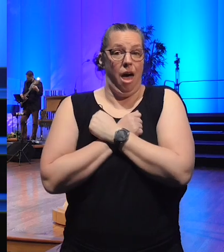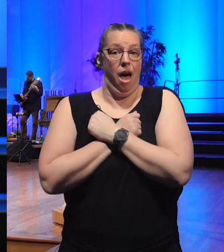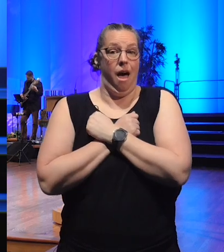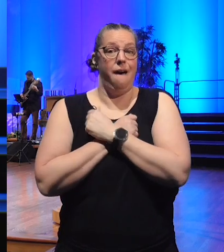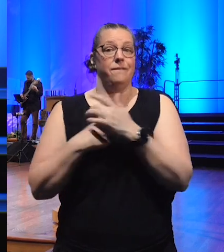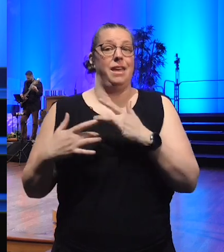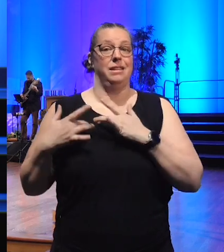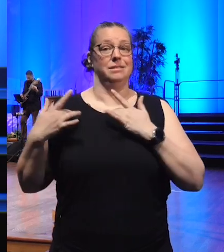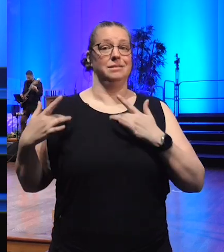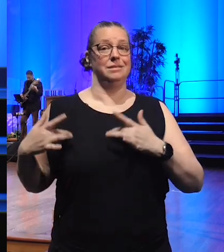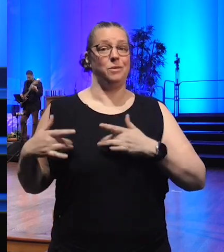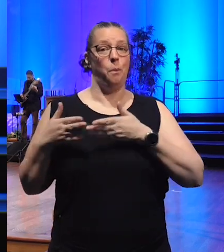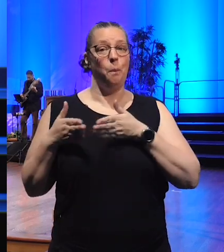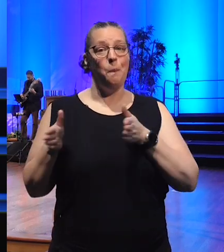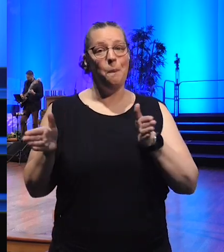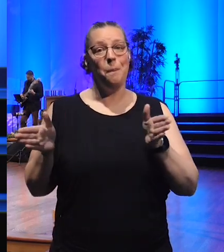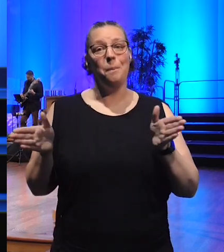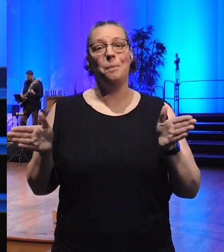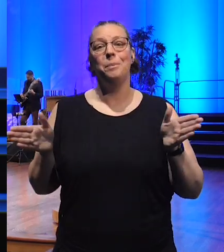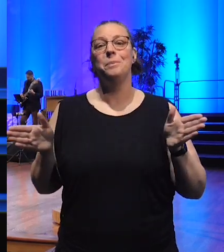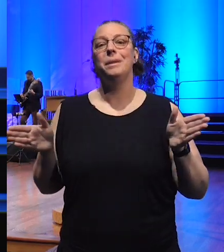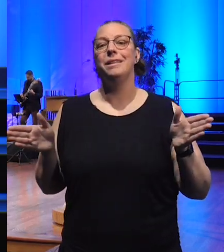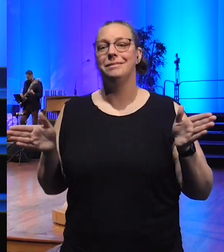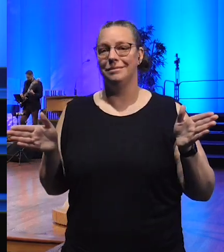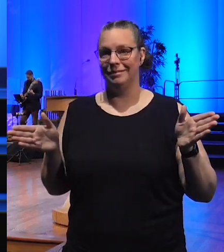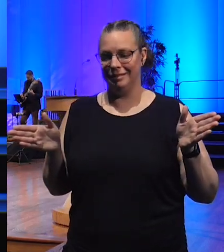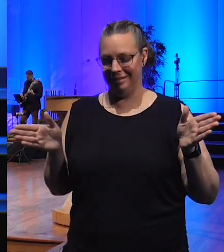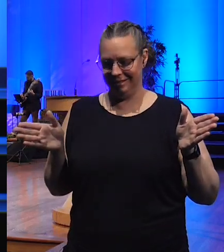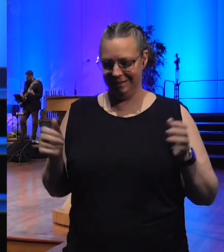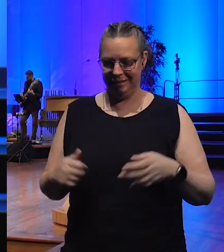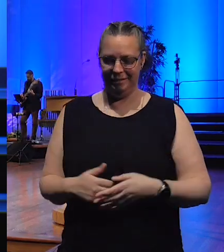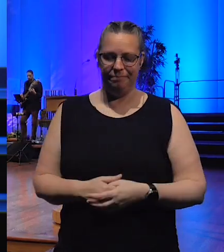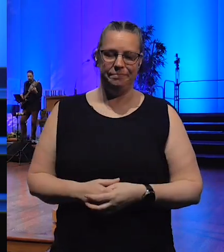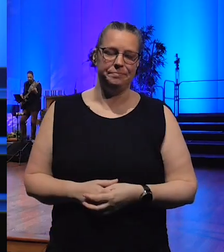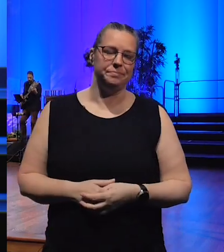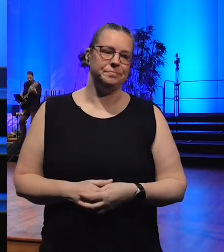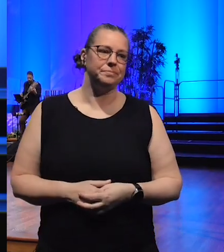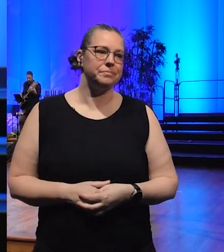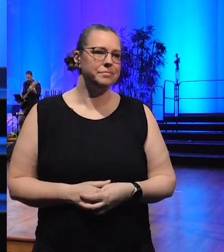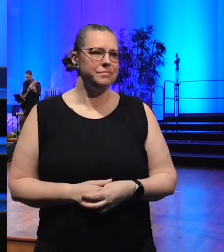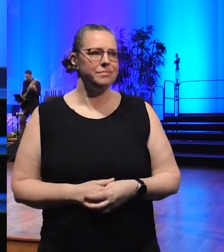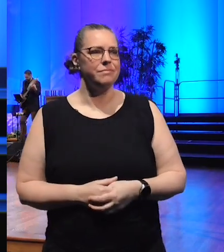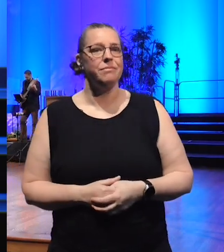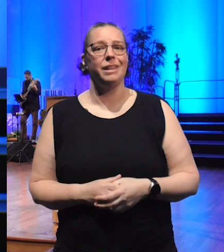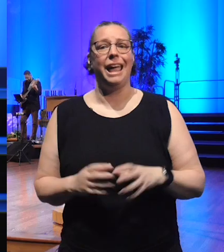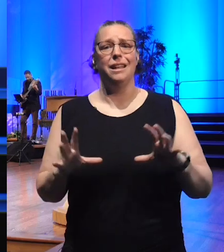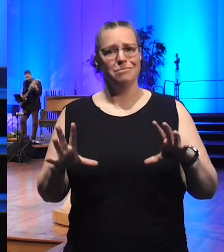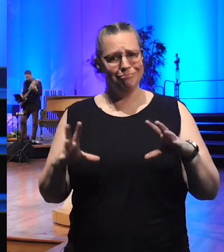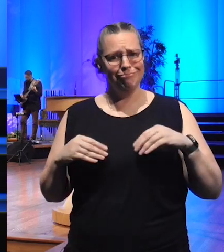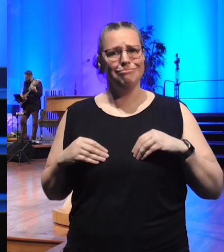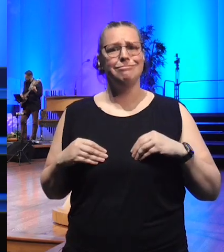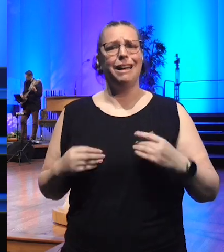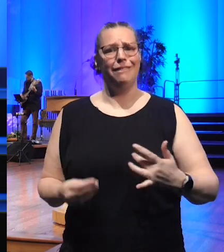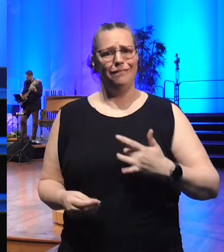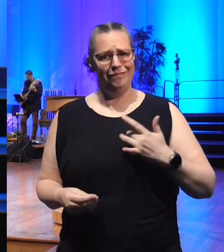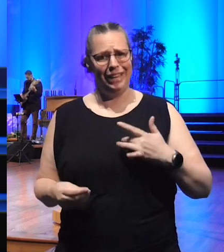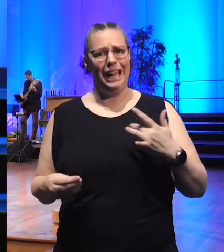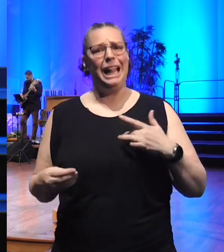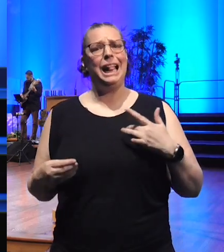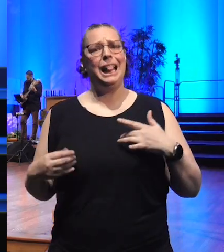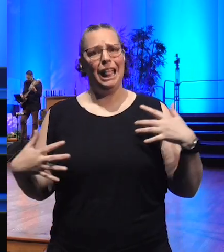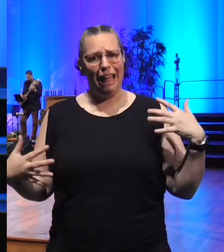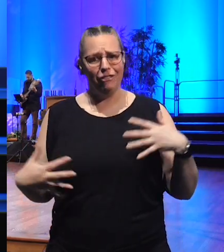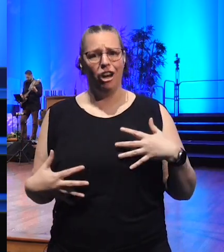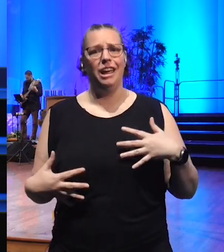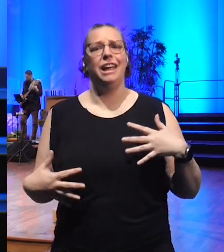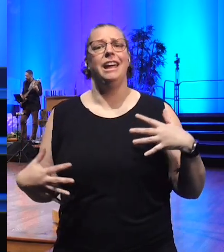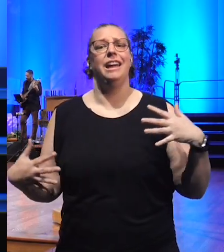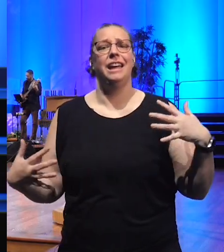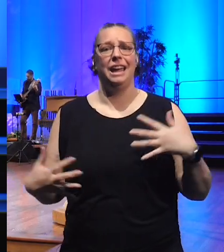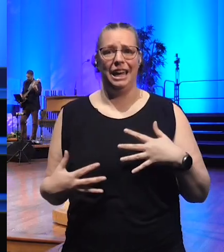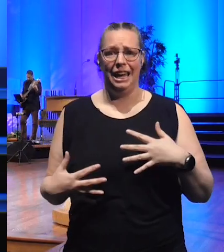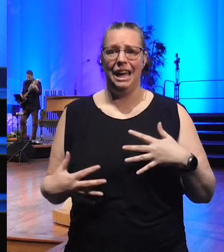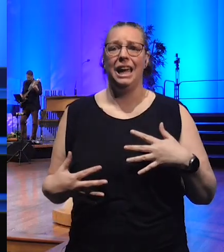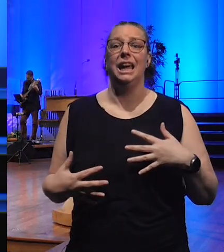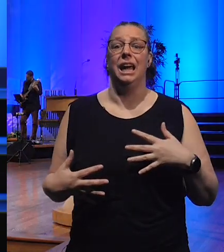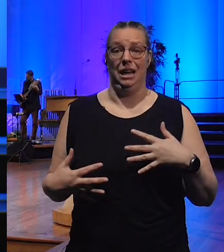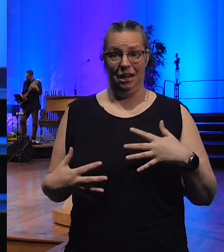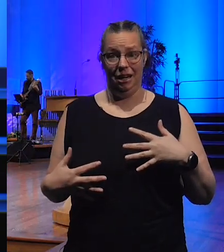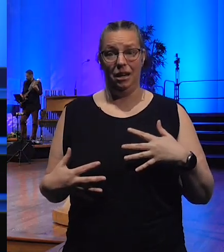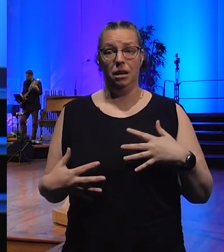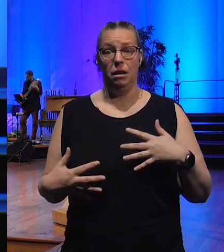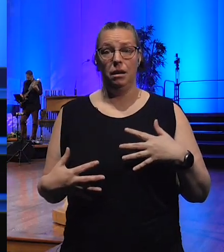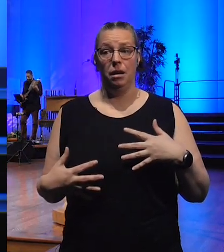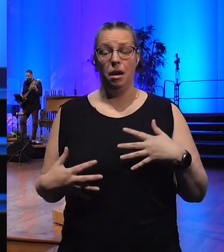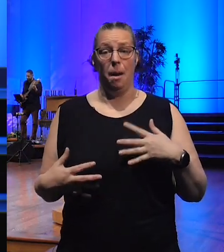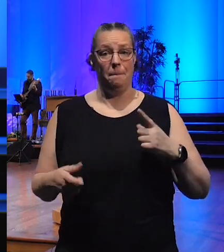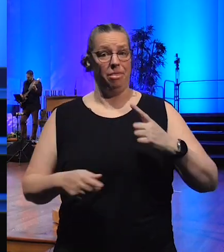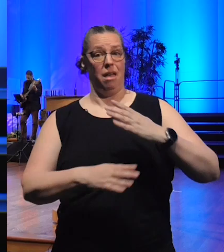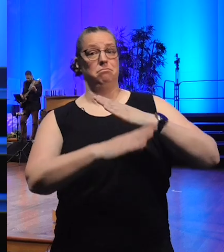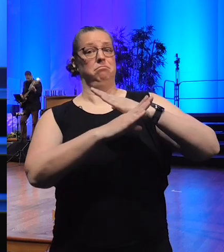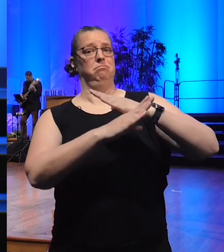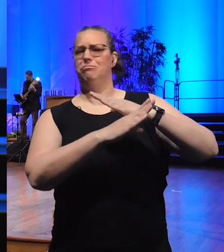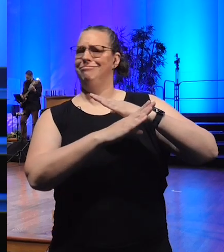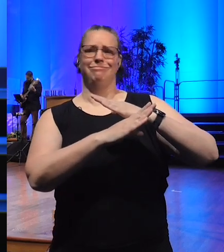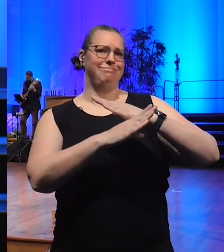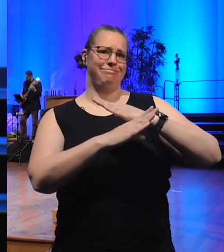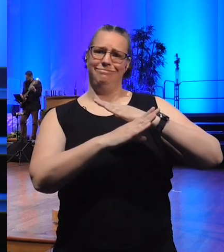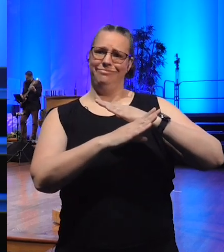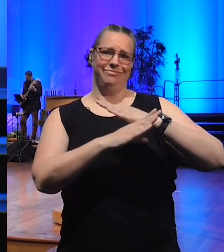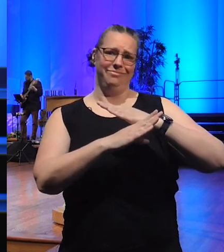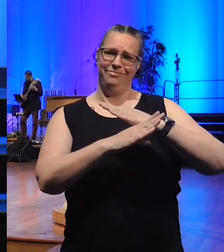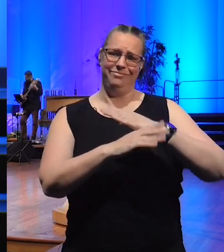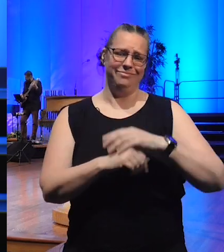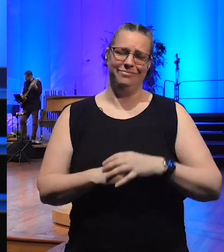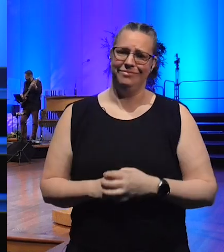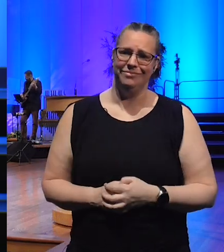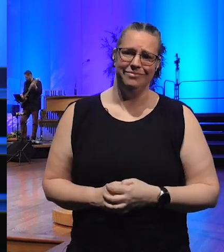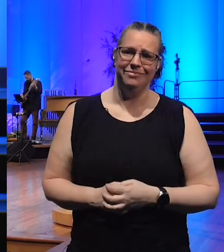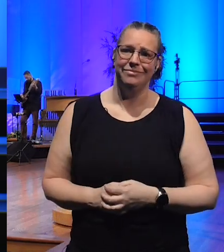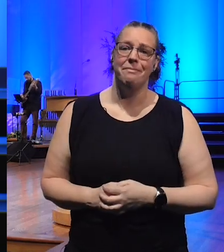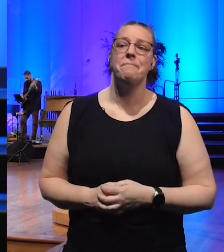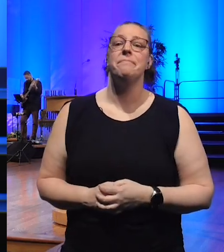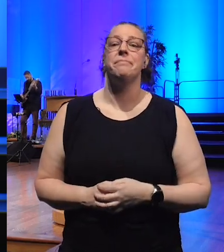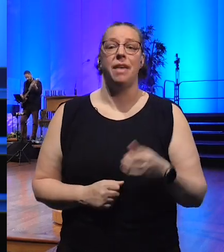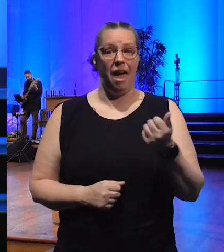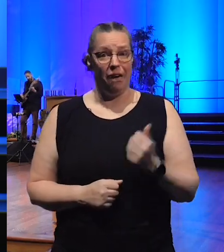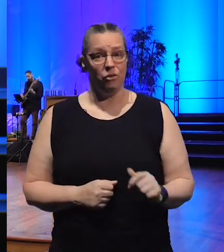heart it's all okay to feel afraid but don't let that get in your way oh everyone knows